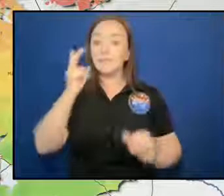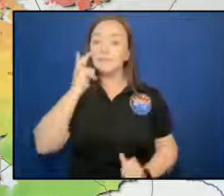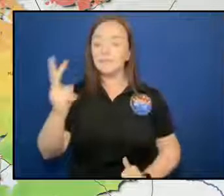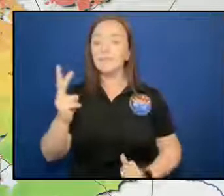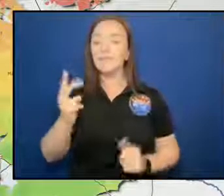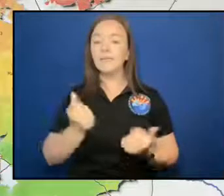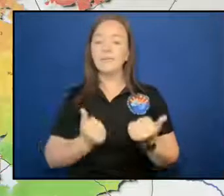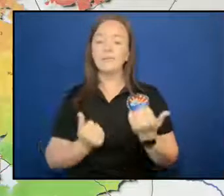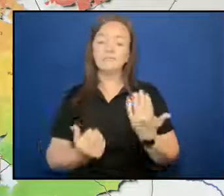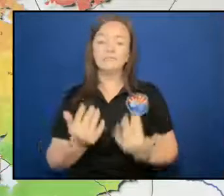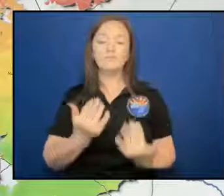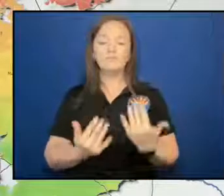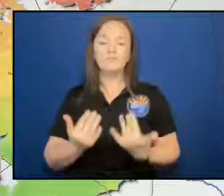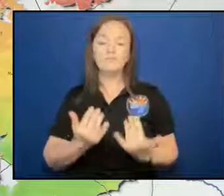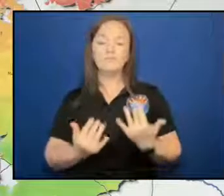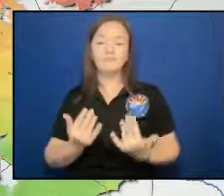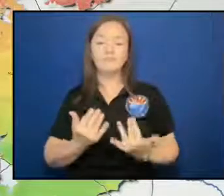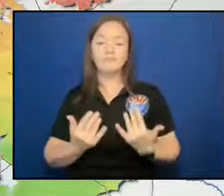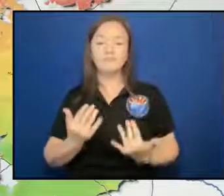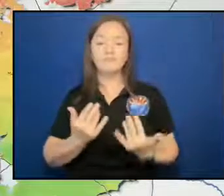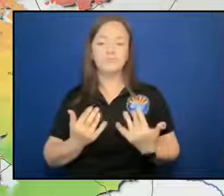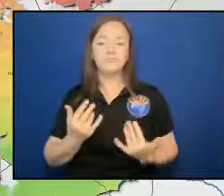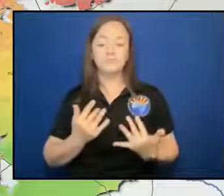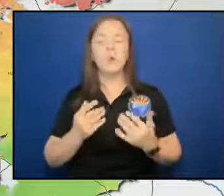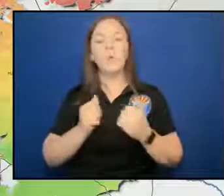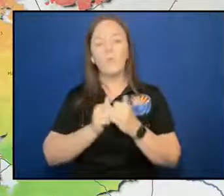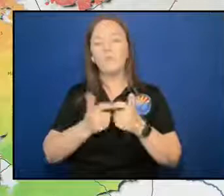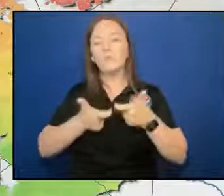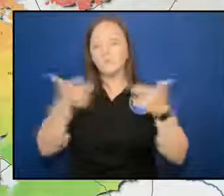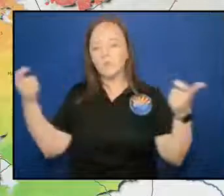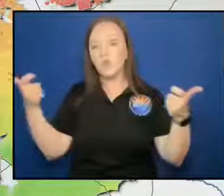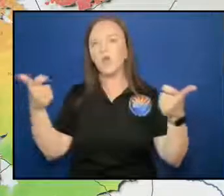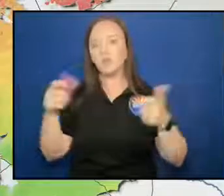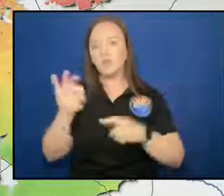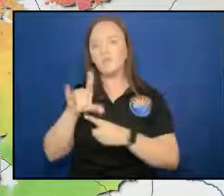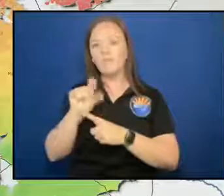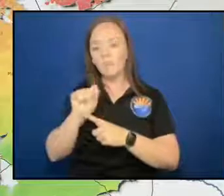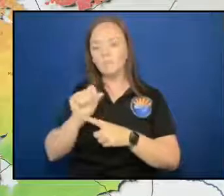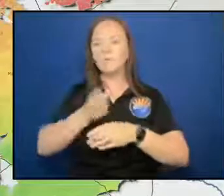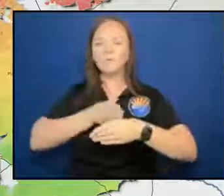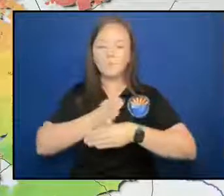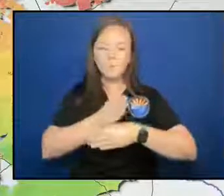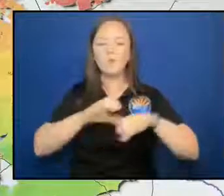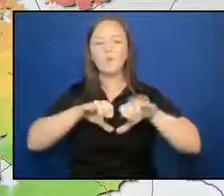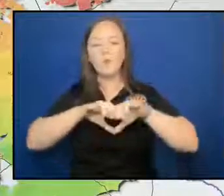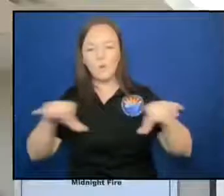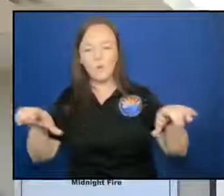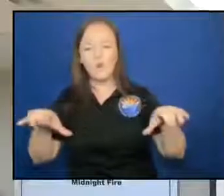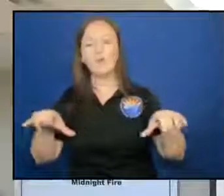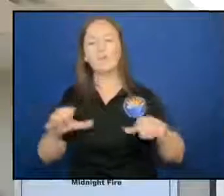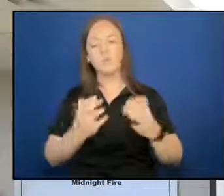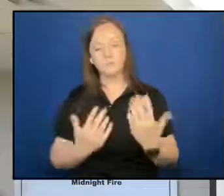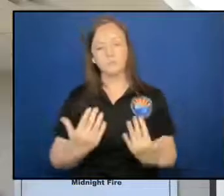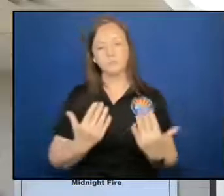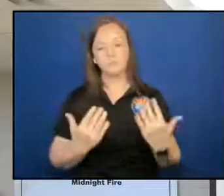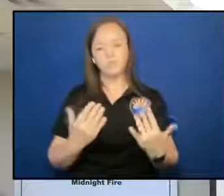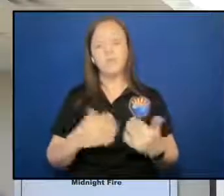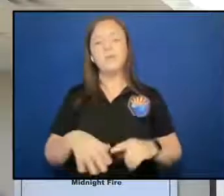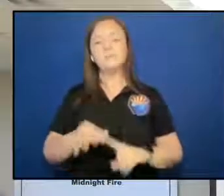AREA. SO AS THIS MONSOONAL PATTERN STAYS STRONG. CURRENTLY, THIS IS WHAT WE HAVE NOW, THE NATIONAL